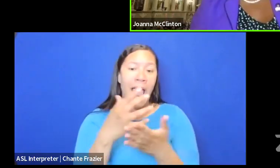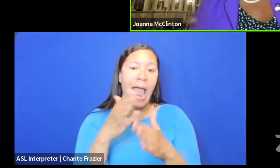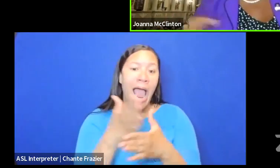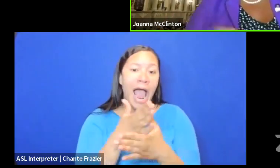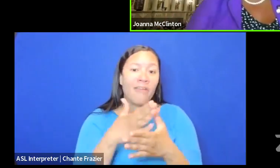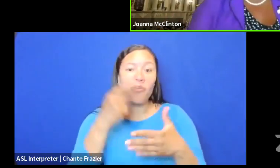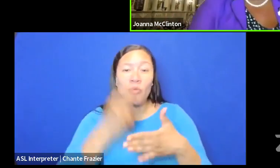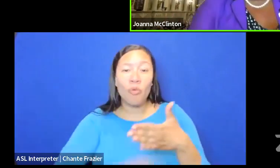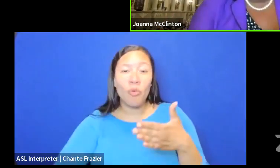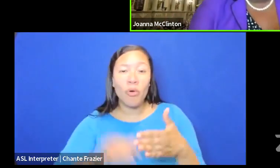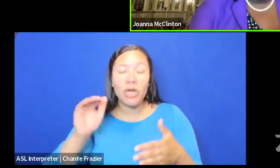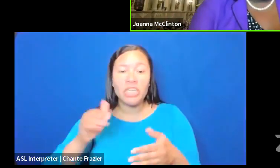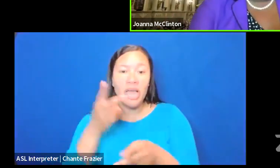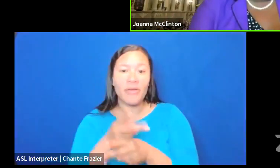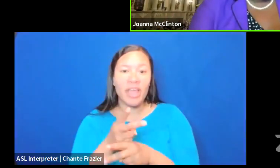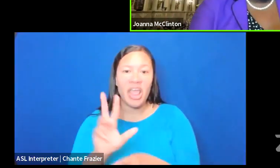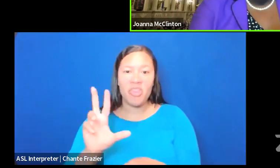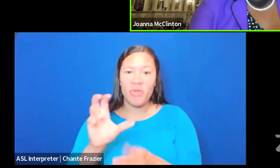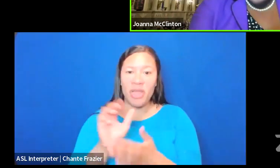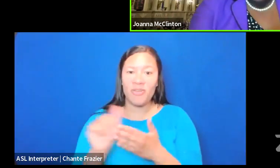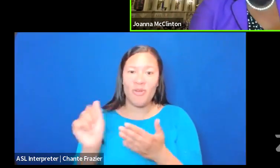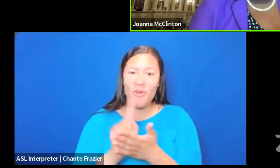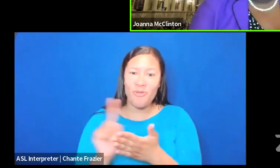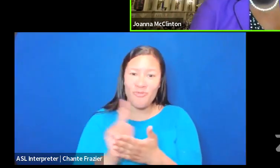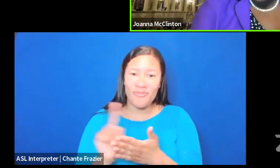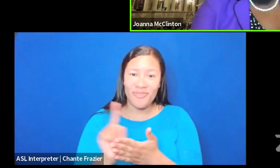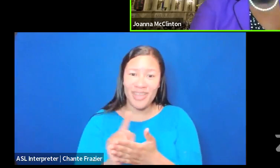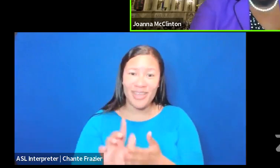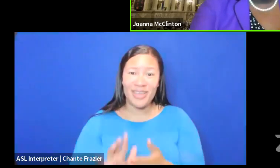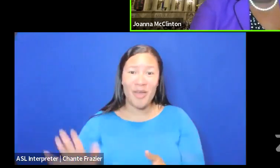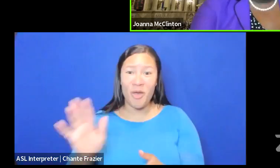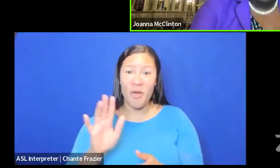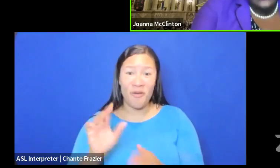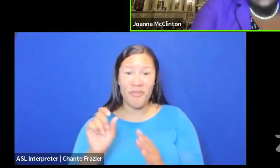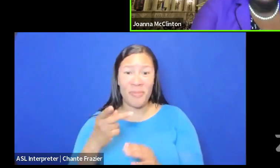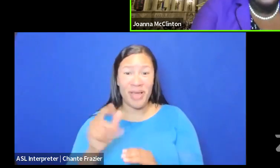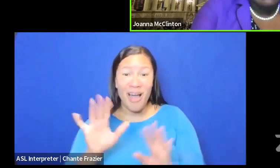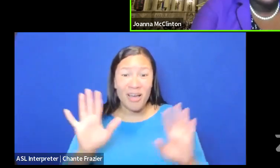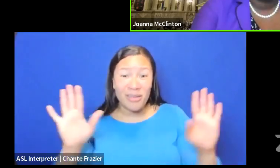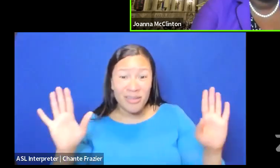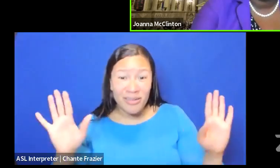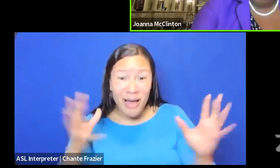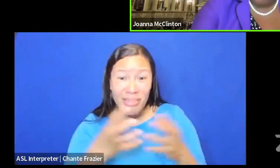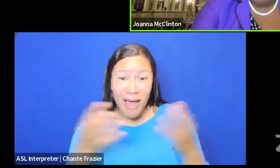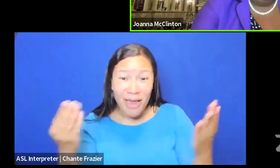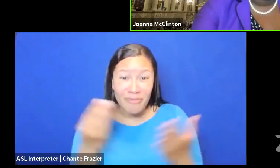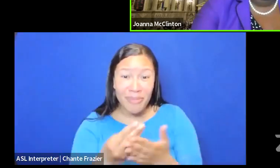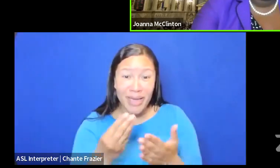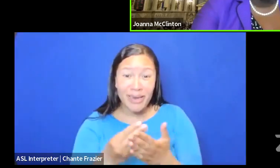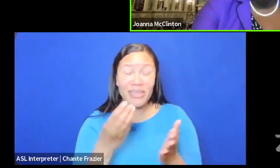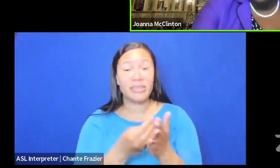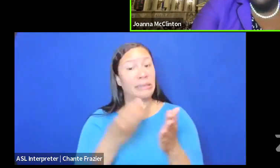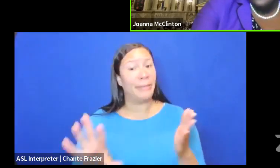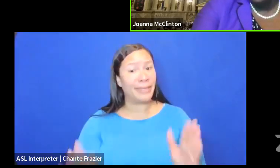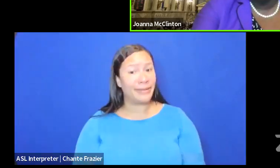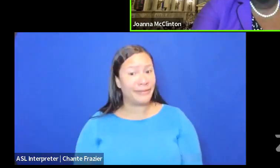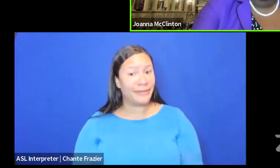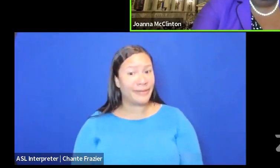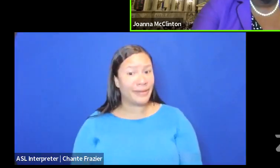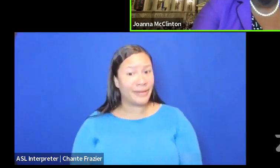there is so much that we can do to be able to help our children get the education to be able to make sure that the average cost of